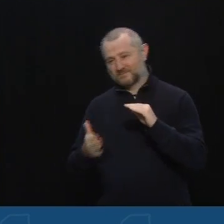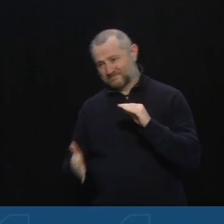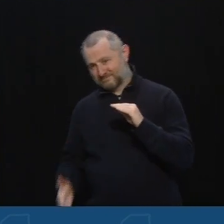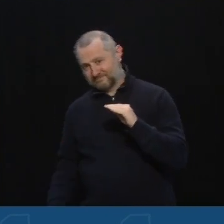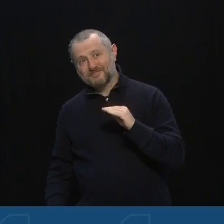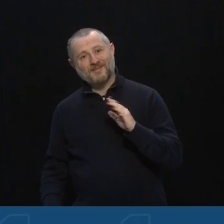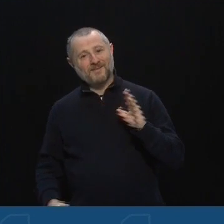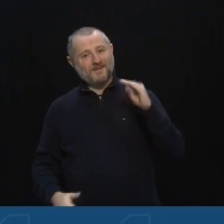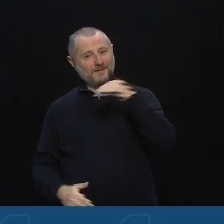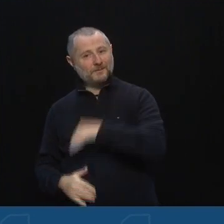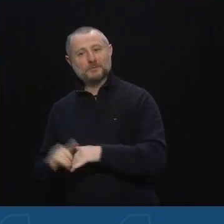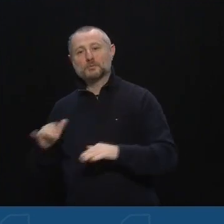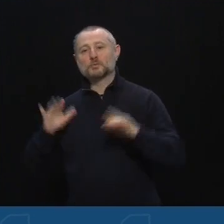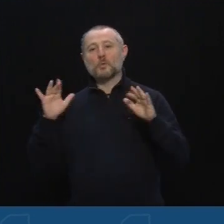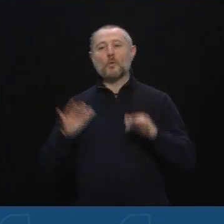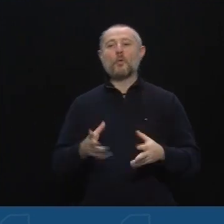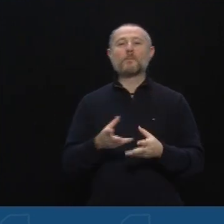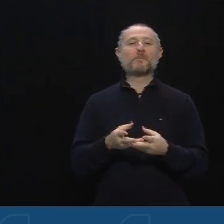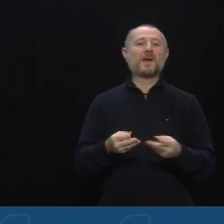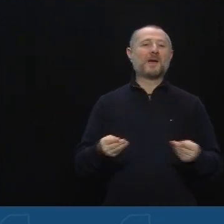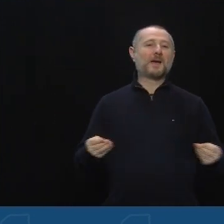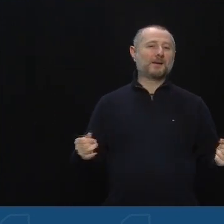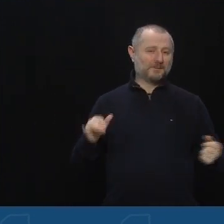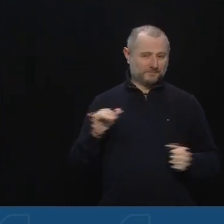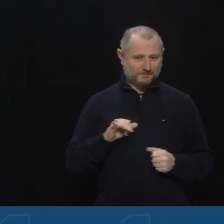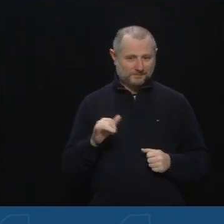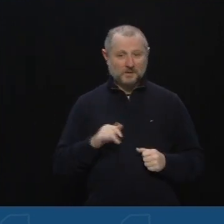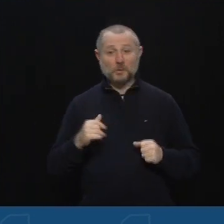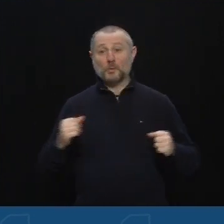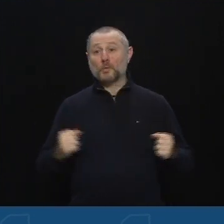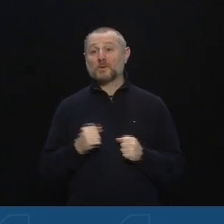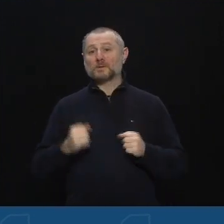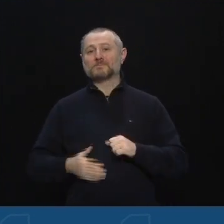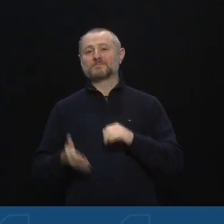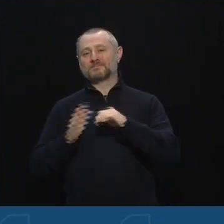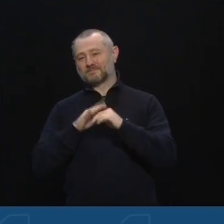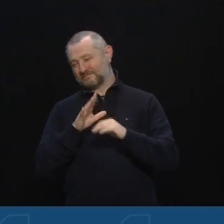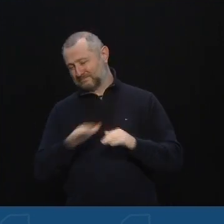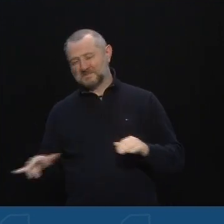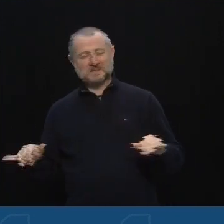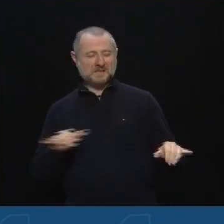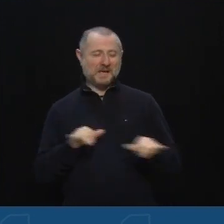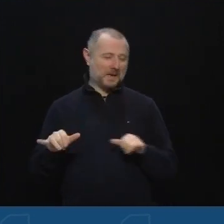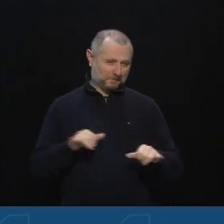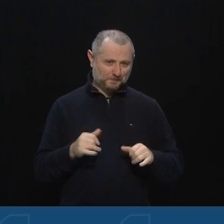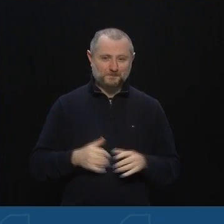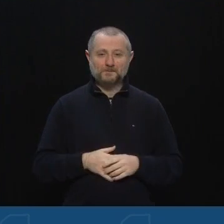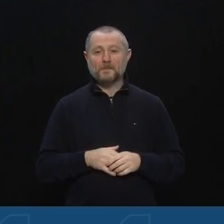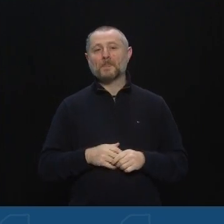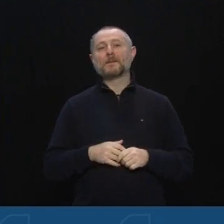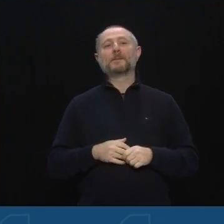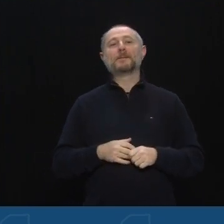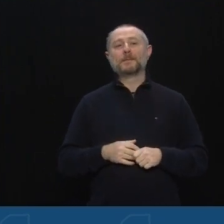WE HAVE TWO SURGE. SURGE CAME AND NOW IT'S STARTING TO TO GO AWAY JUST LIKE THE SNOW IS MELTING.